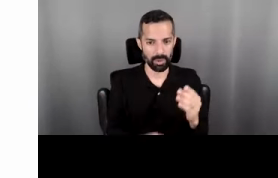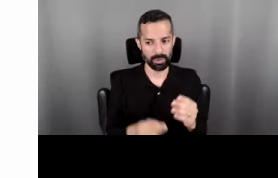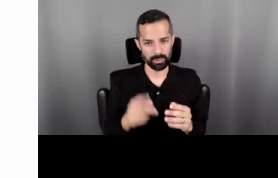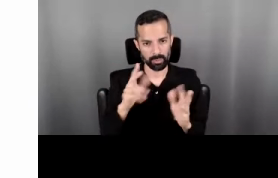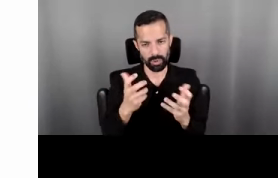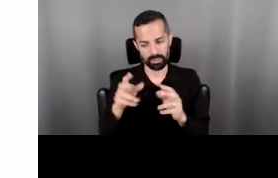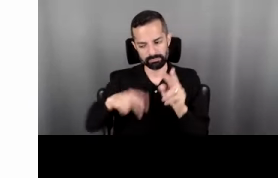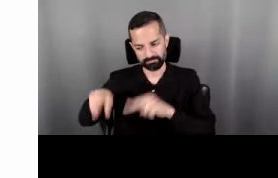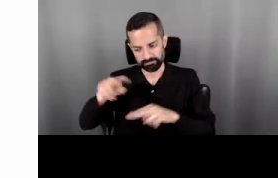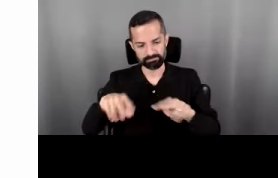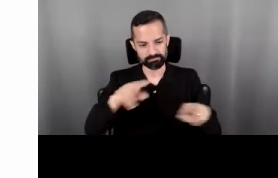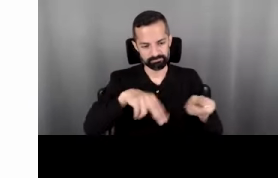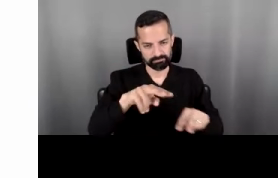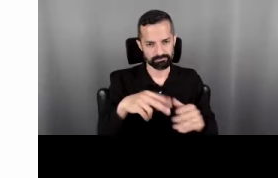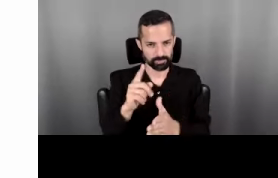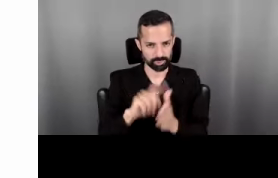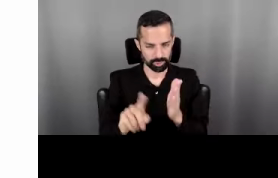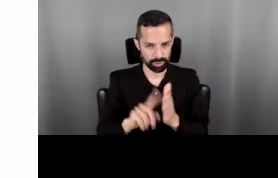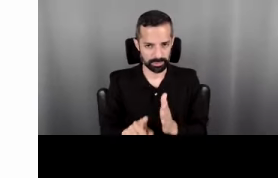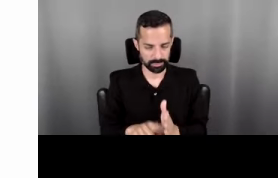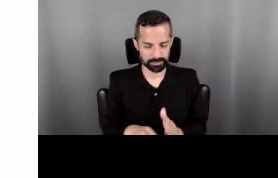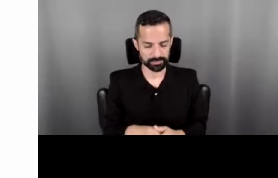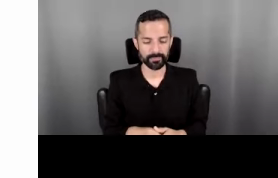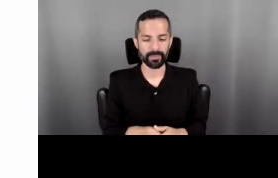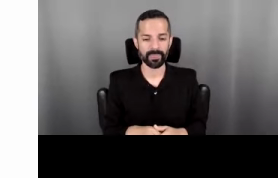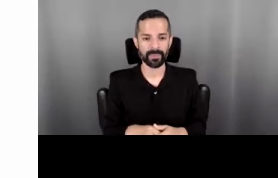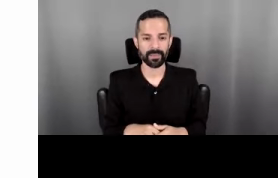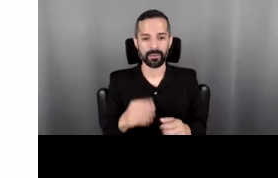inclusive of the resident subject matter experts,